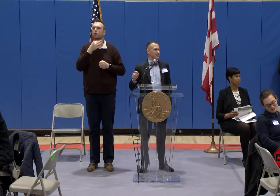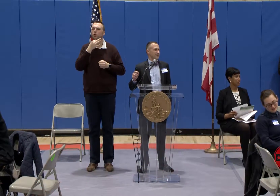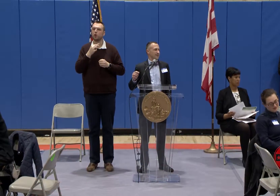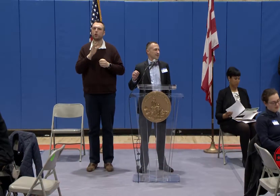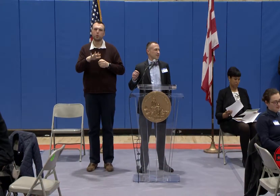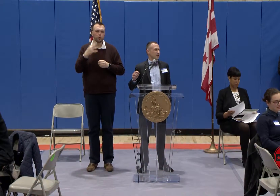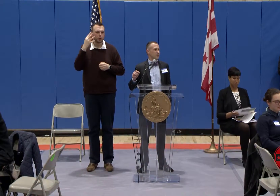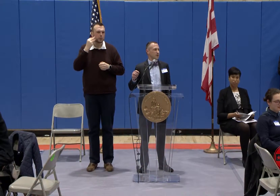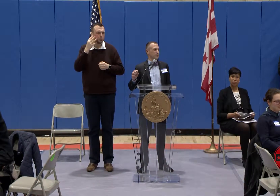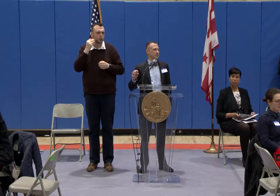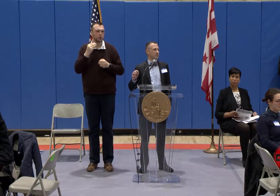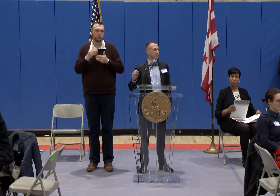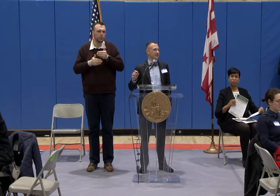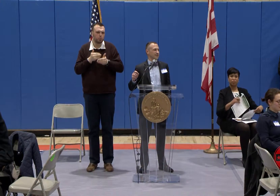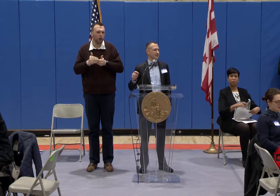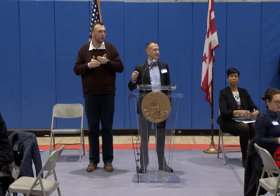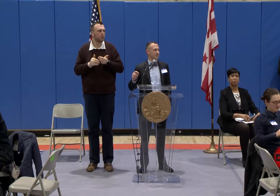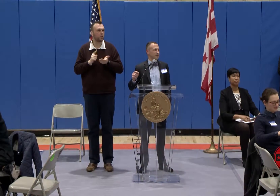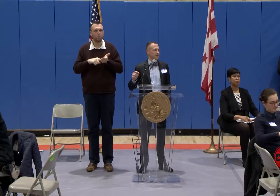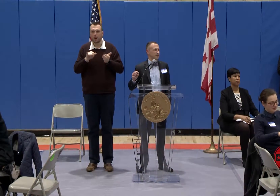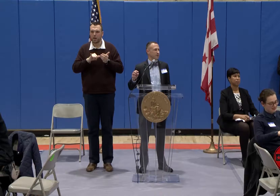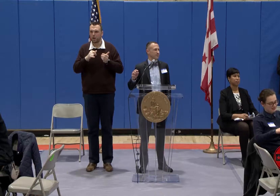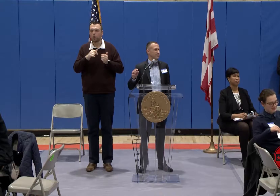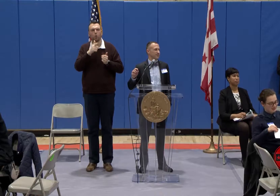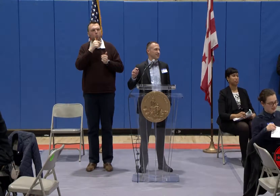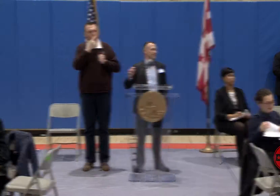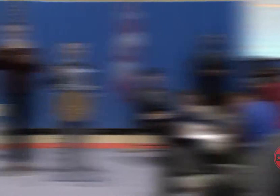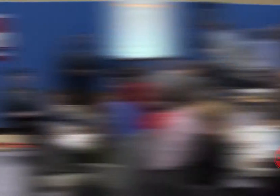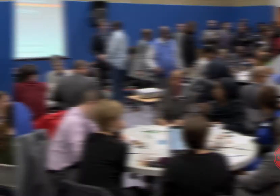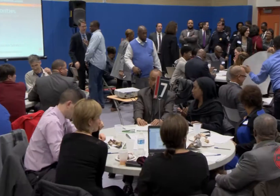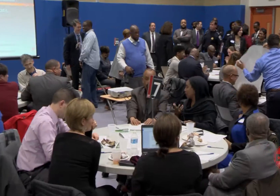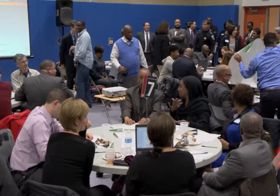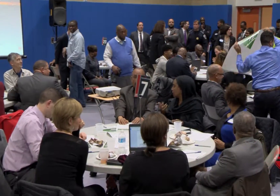WHO AT TABLE 6 CAN GIVE US A DEBRIEF?